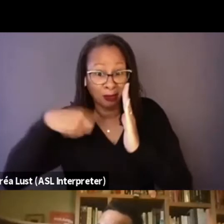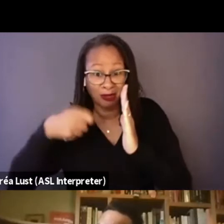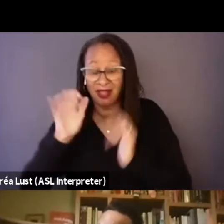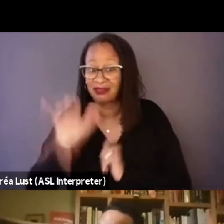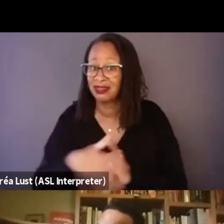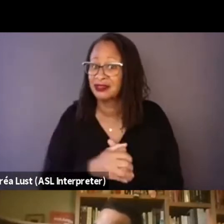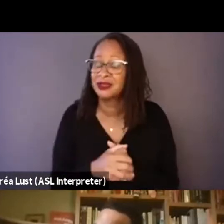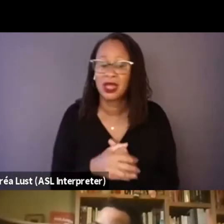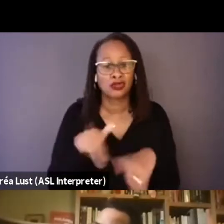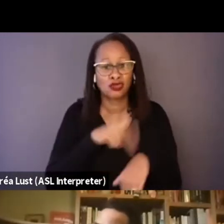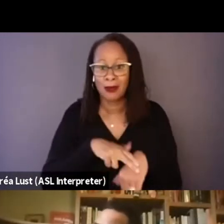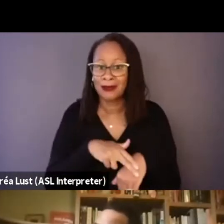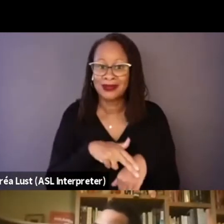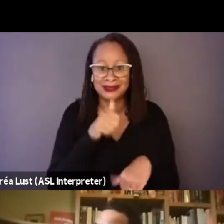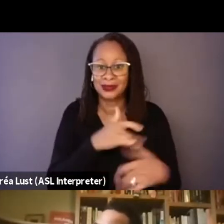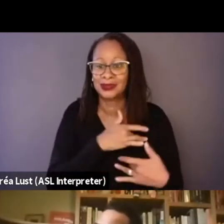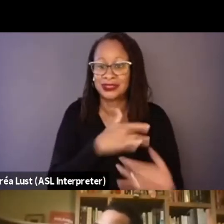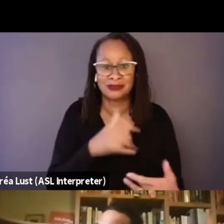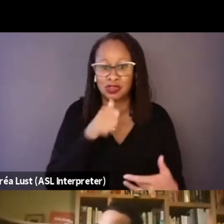normally you don't have the permit to shoot in.